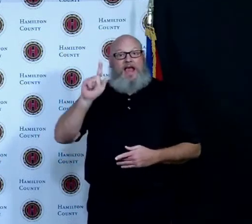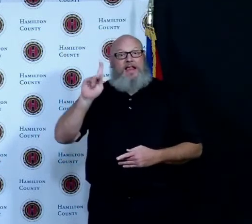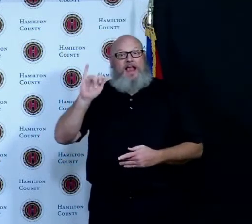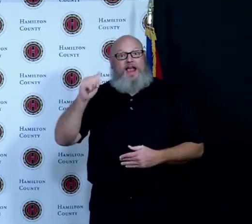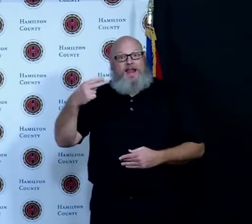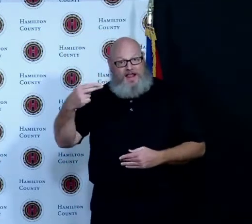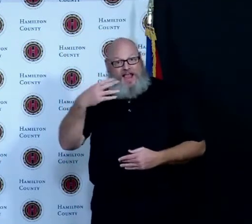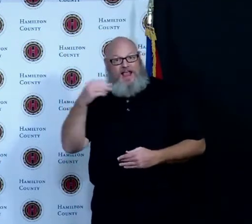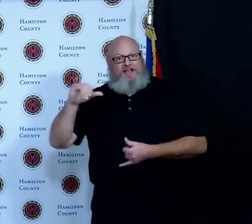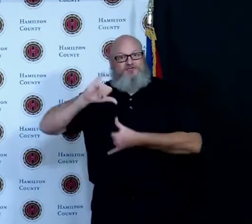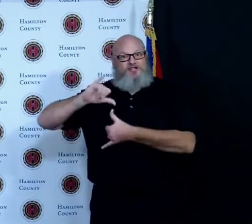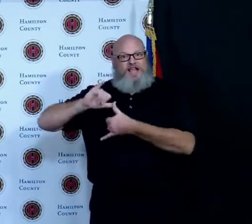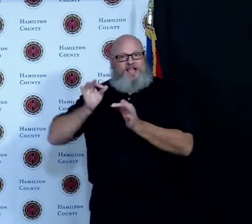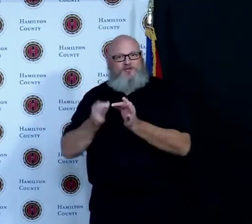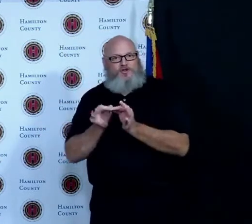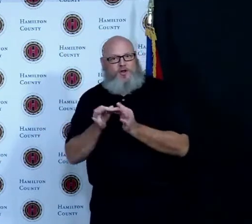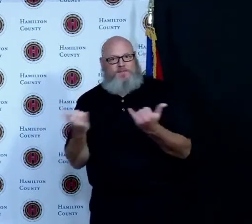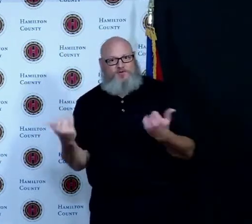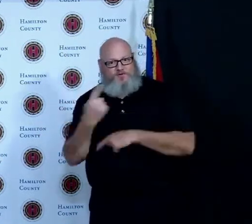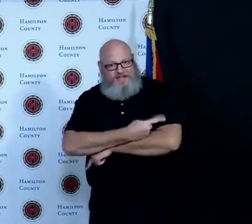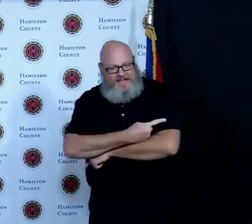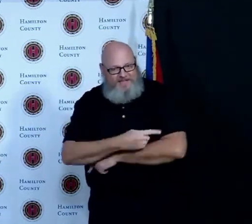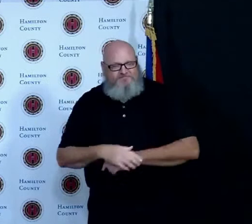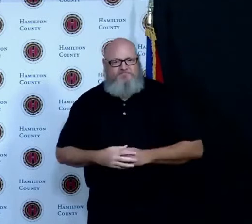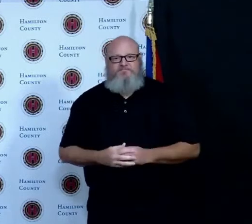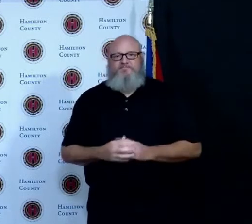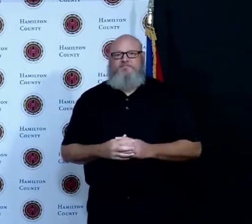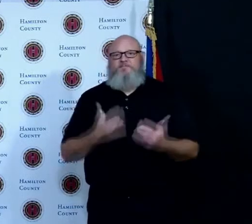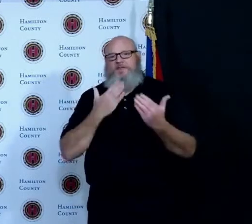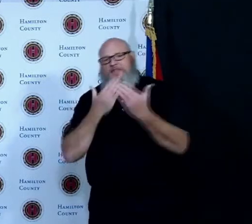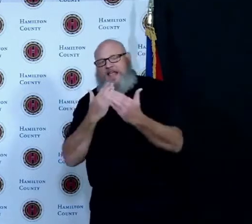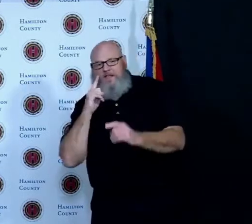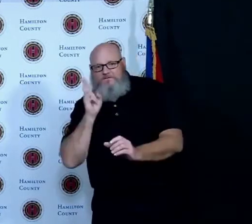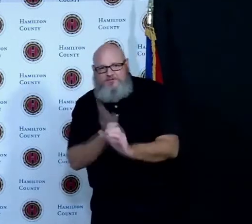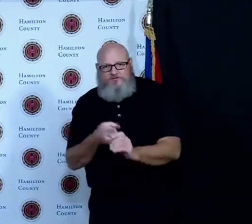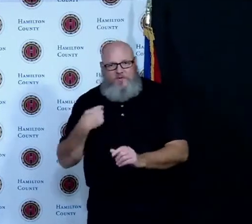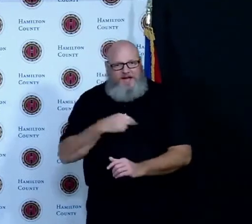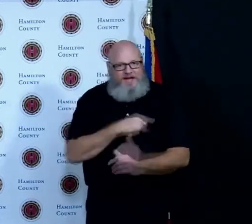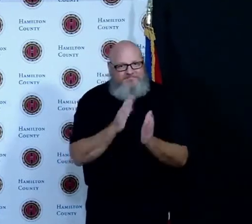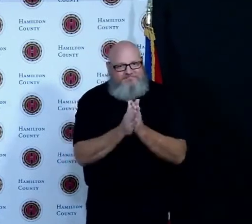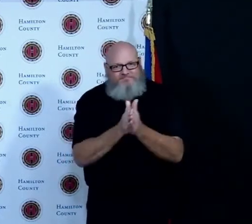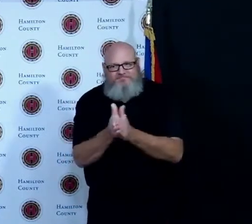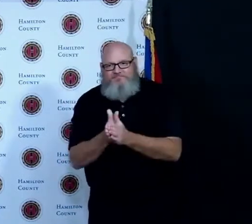Vicky is not here today so thank you Akilah for joining us good morning and happy New Year to